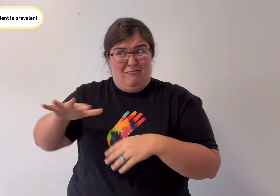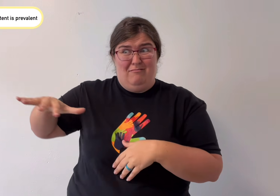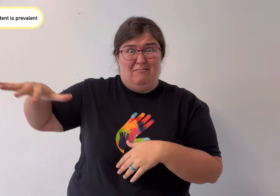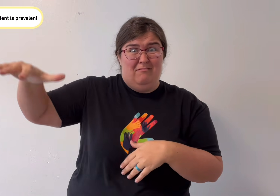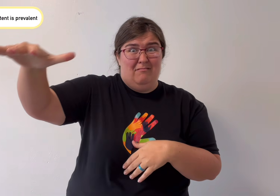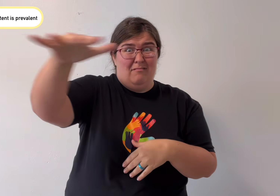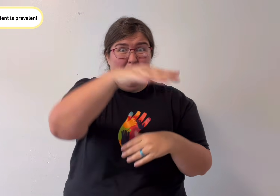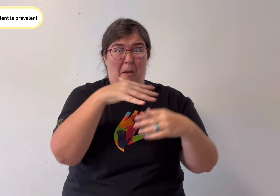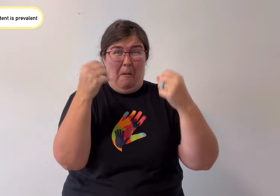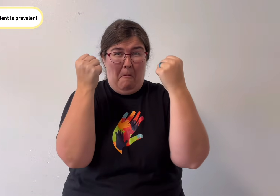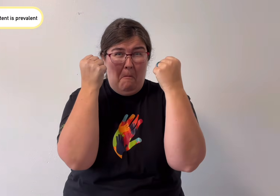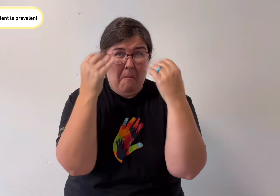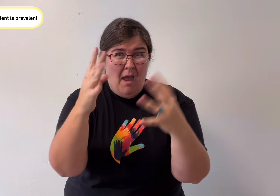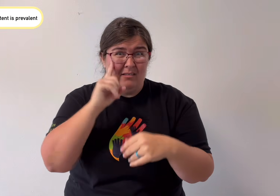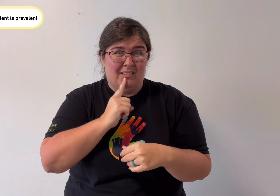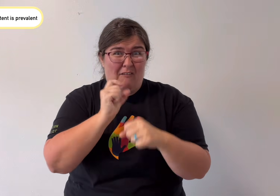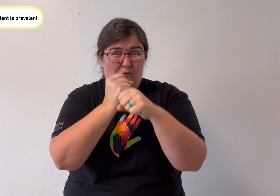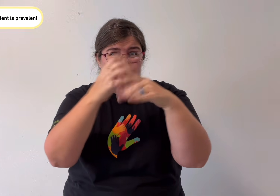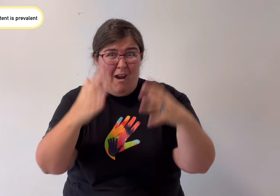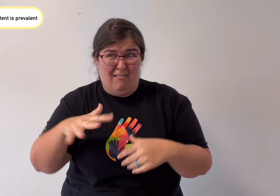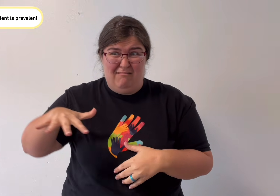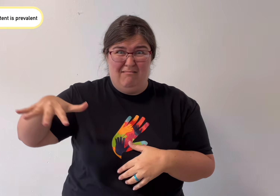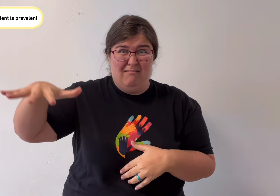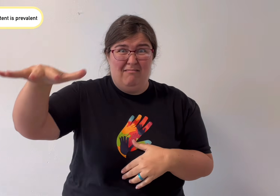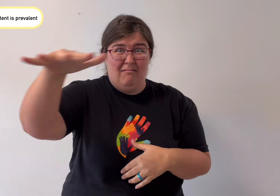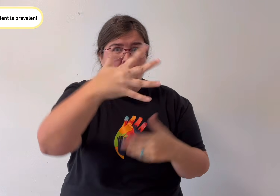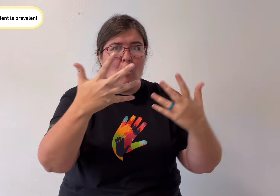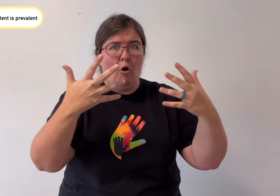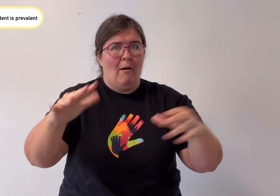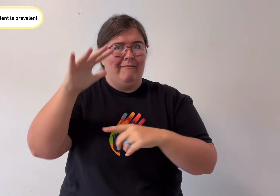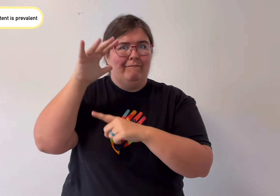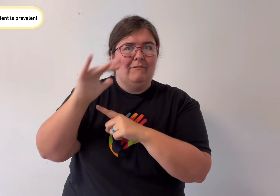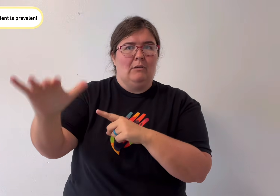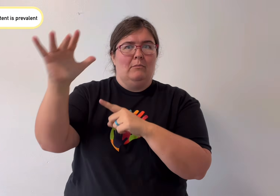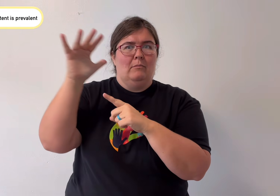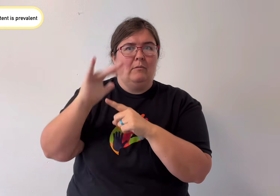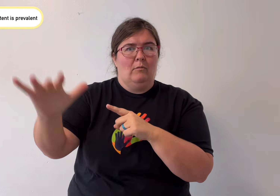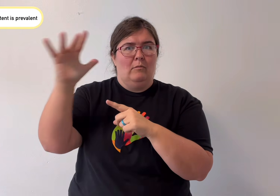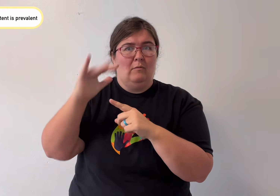creators out there and many Deaf creators out there who fingerspell a lot in their videos.